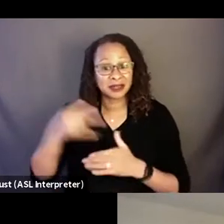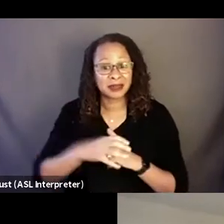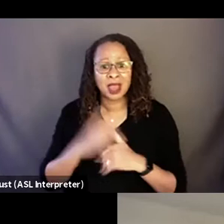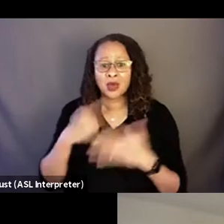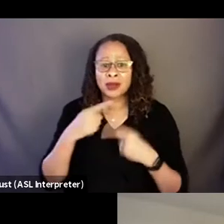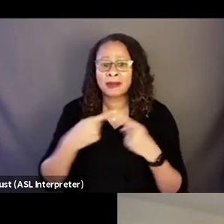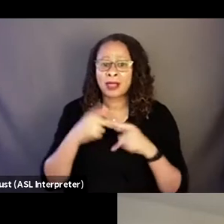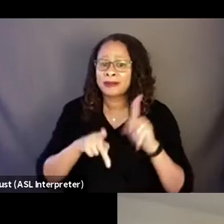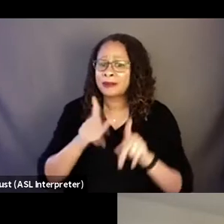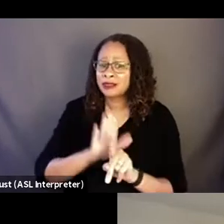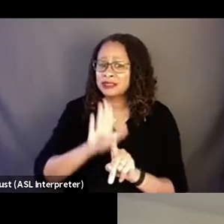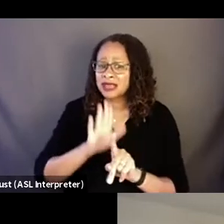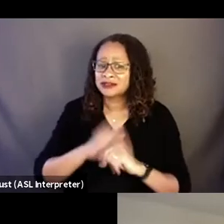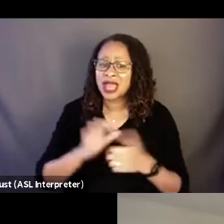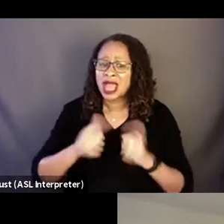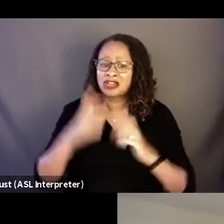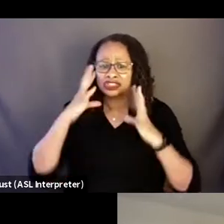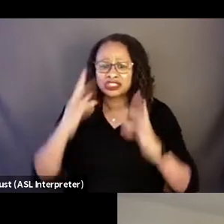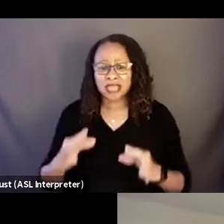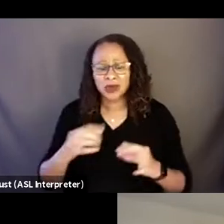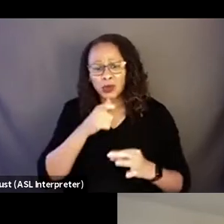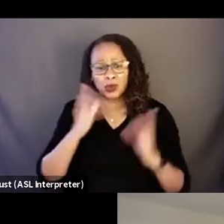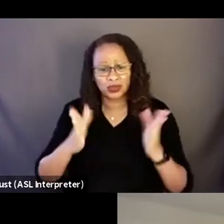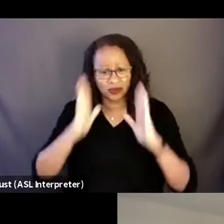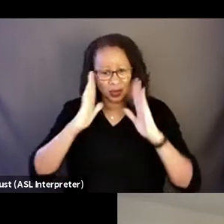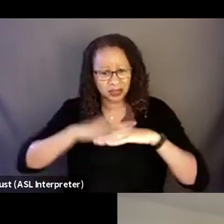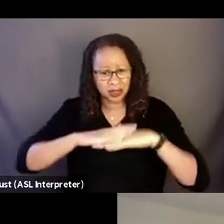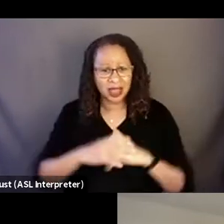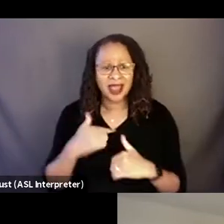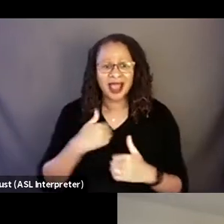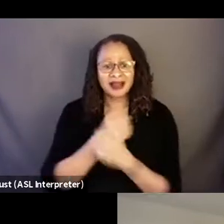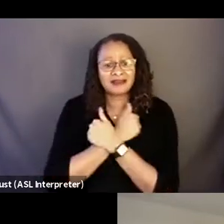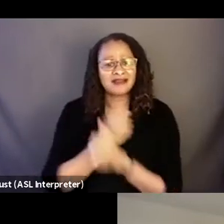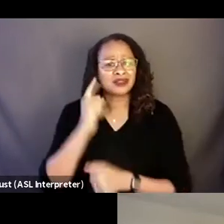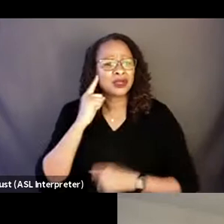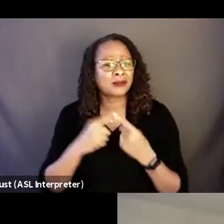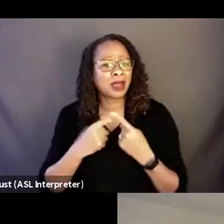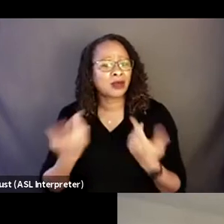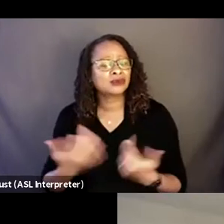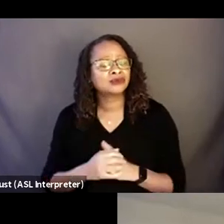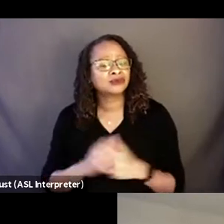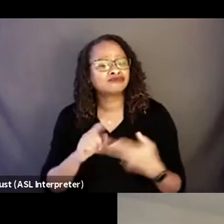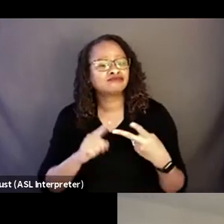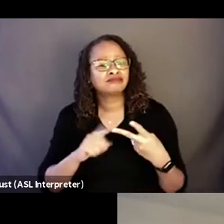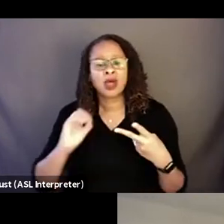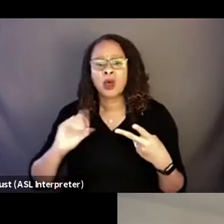How did you decide who to focus on? And I also would love to hear about Olga and how she's doing.